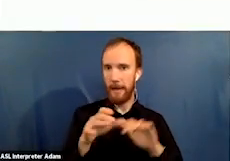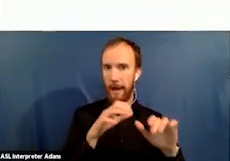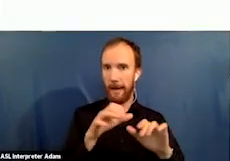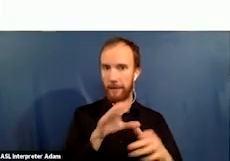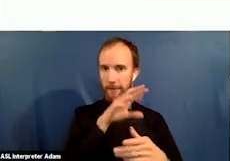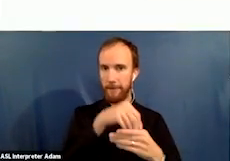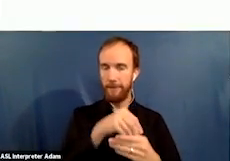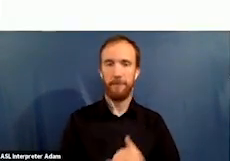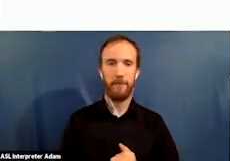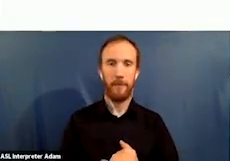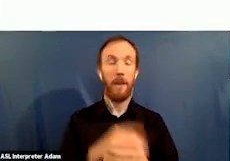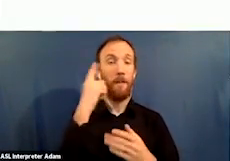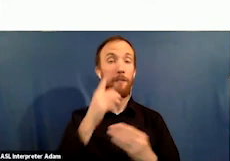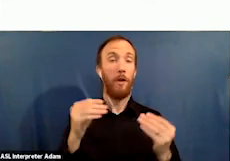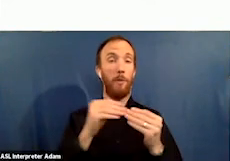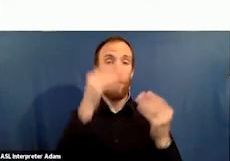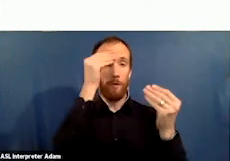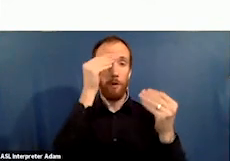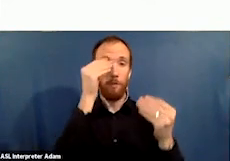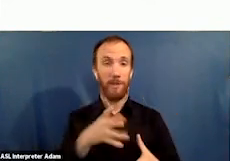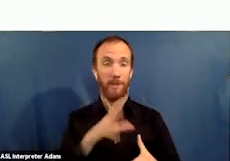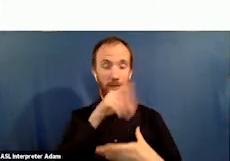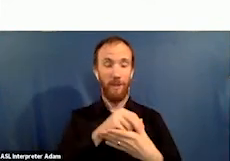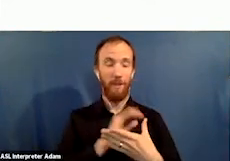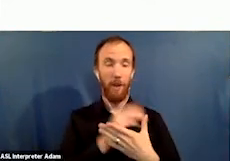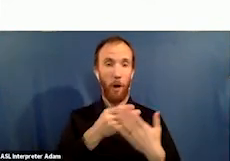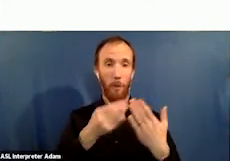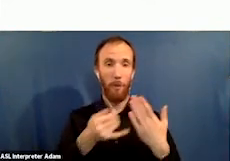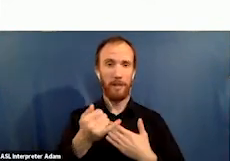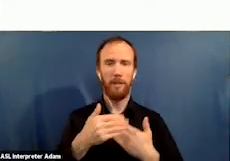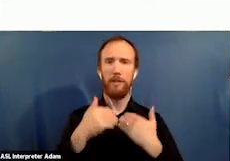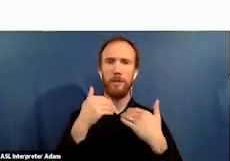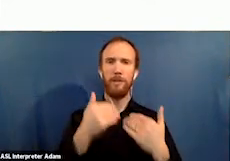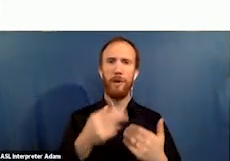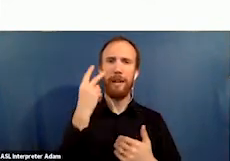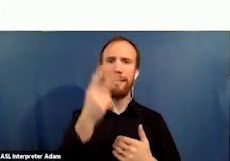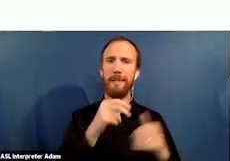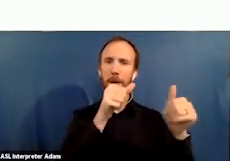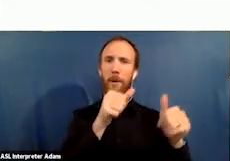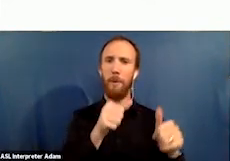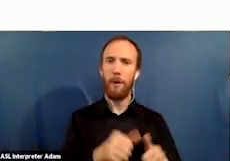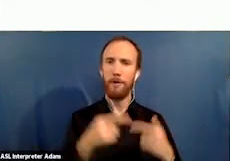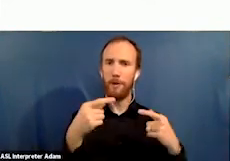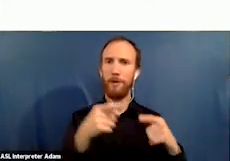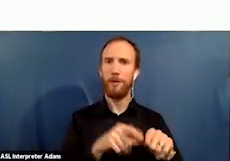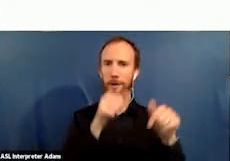For more information about our project, please visit my poster at the poster session from 12:00 to 1:00 PM. Thanks.